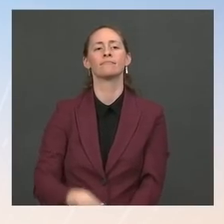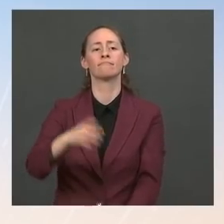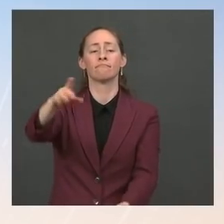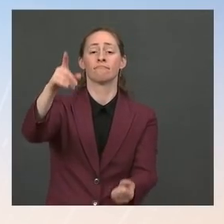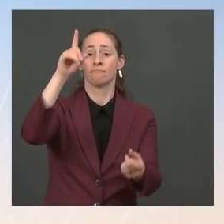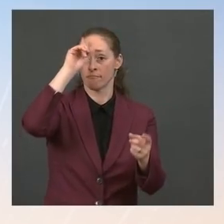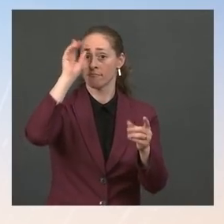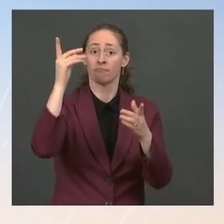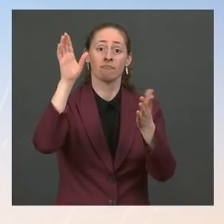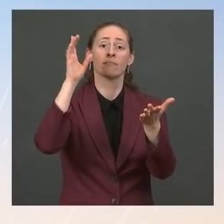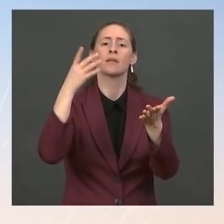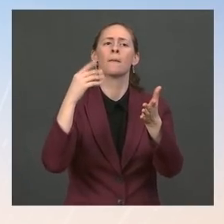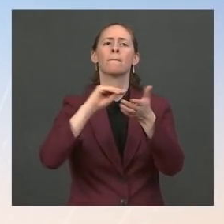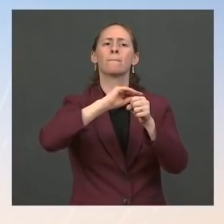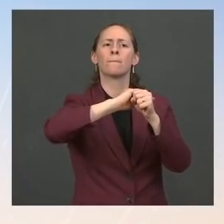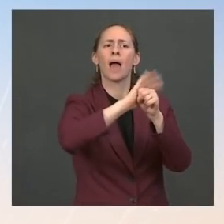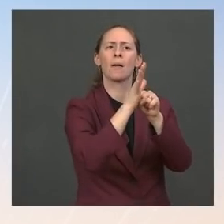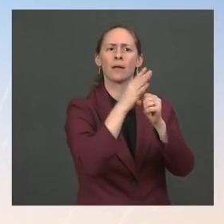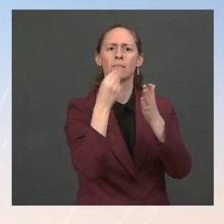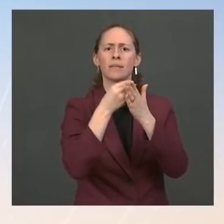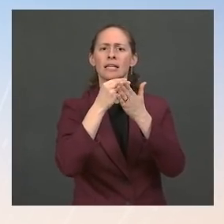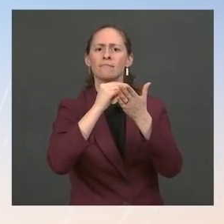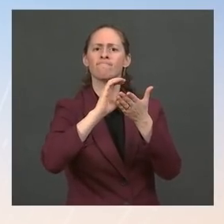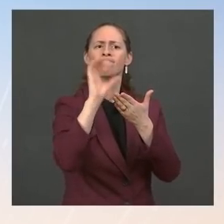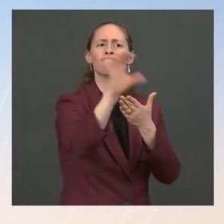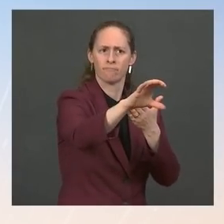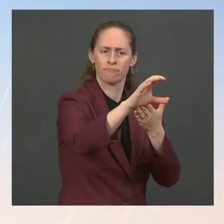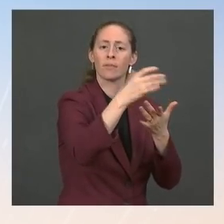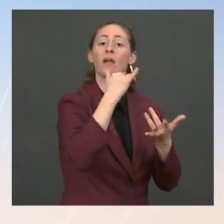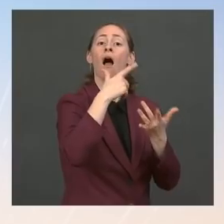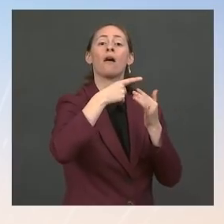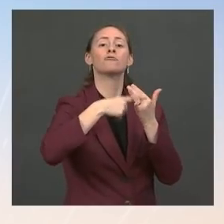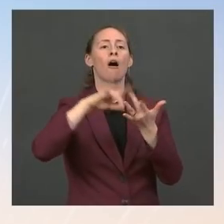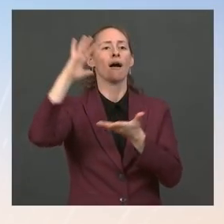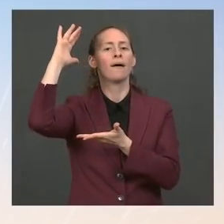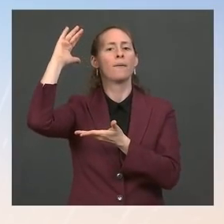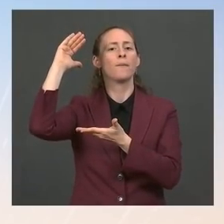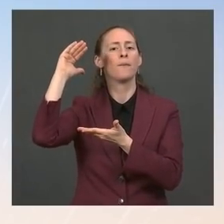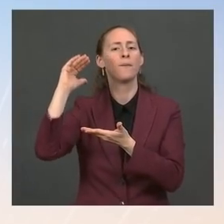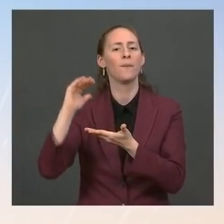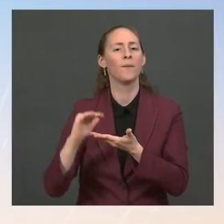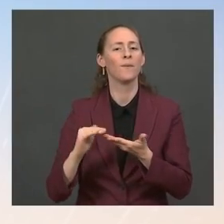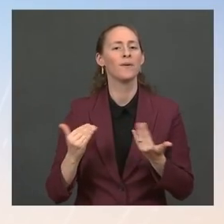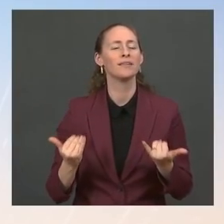but just made me think of it -- when people are out there criticizing the influx of money into the economy,